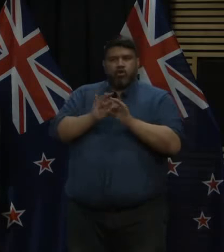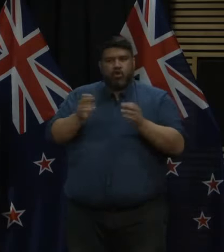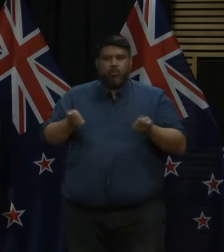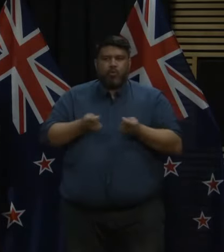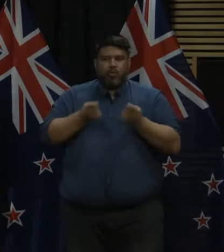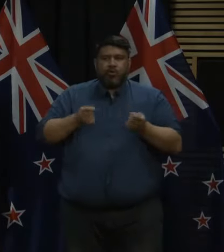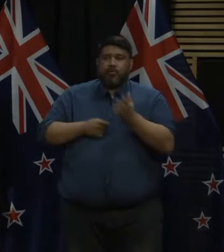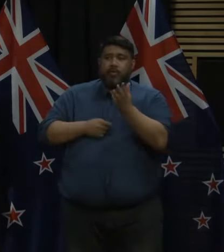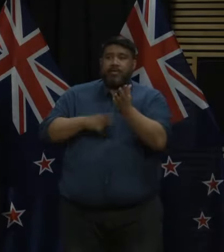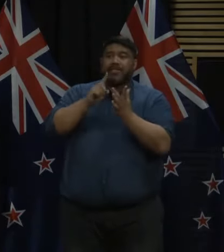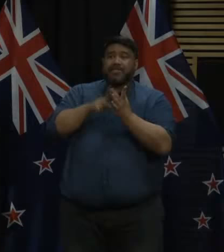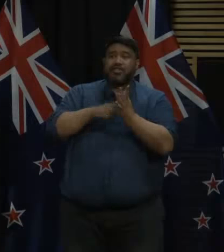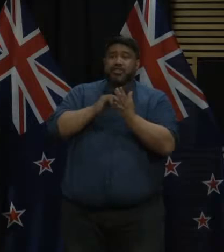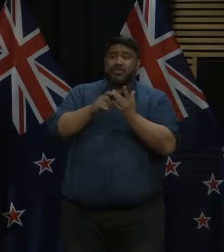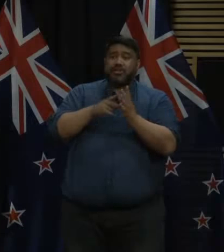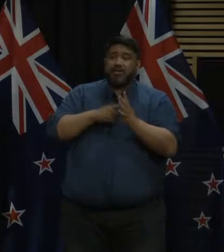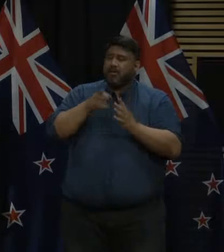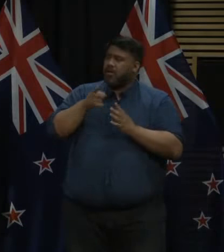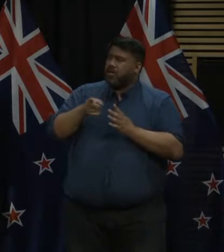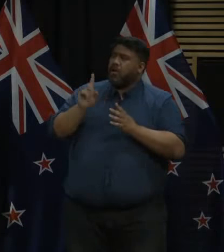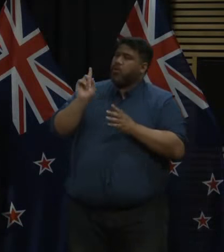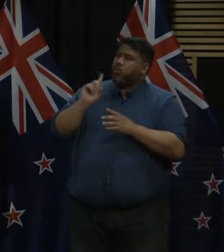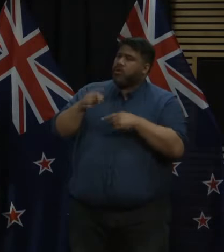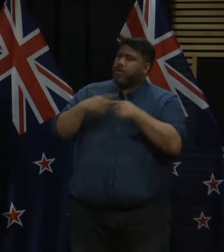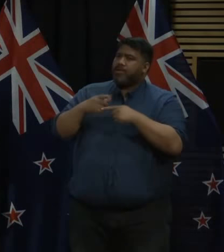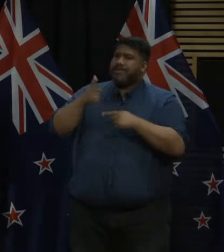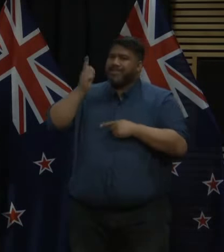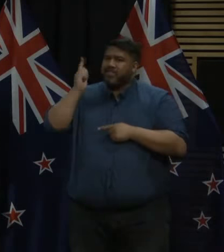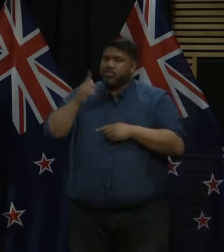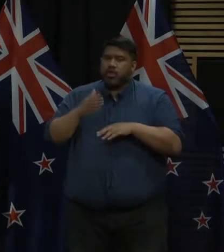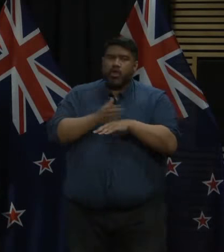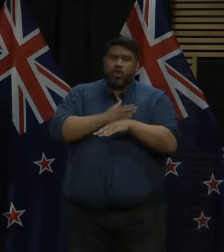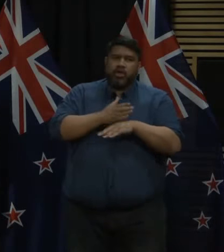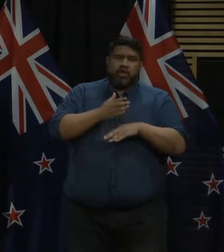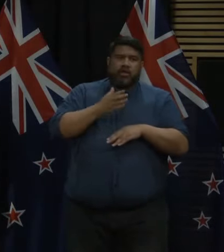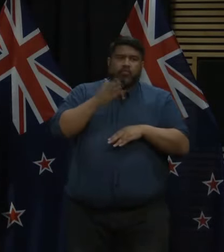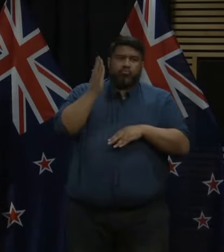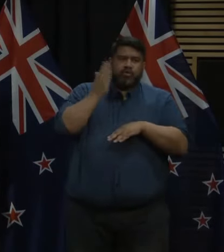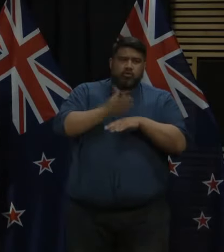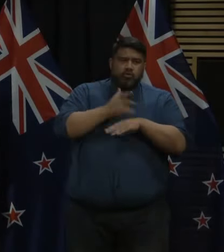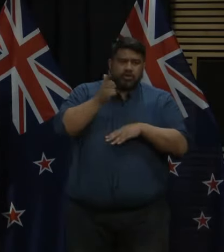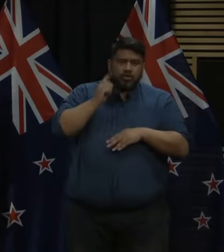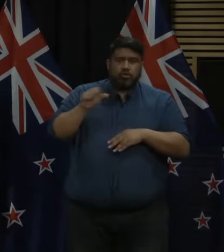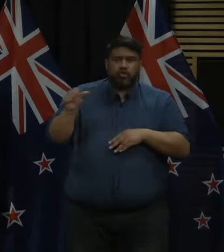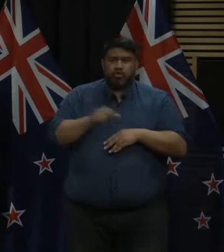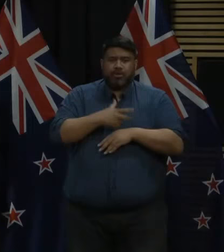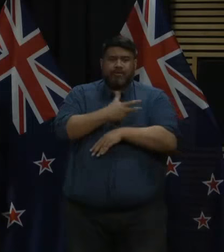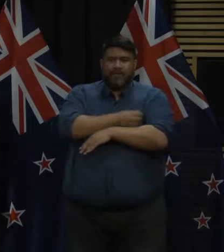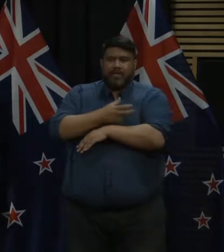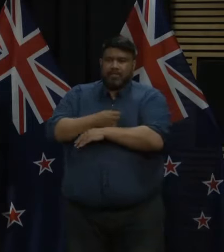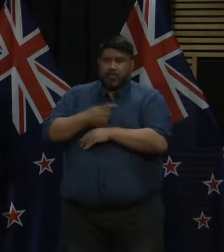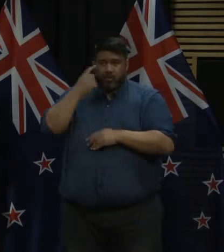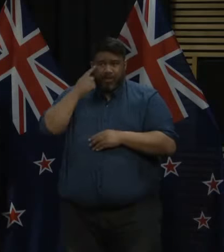you would like to use? They are open conversations but that is an area where we will be very cautious and learn from